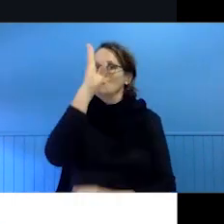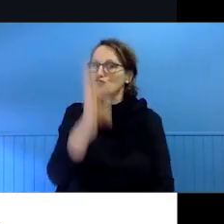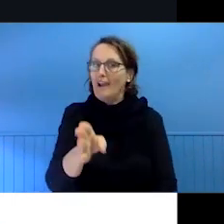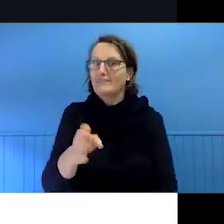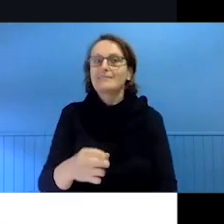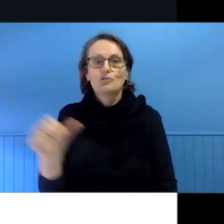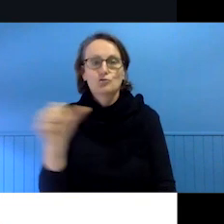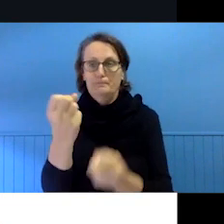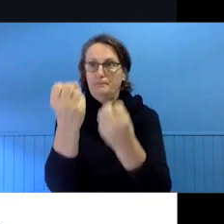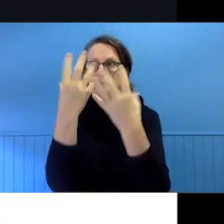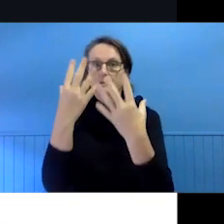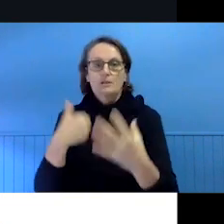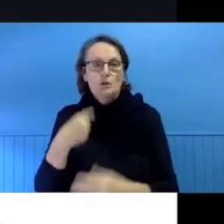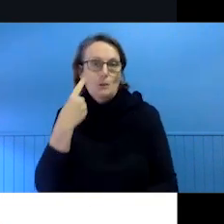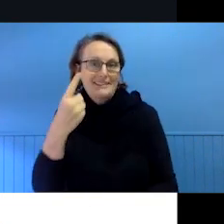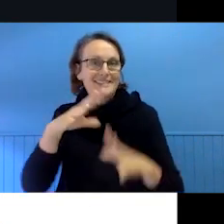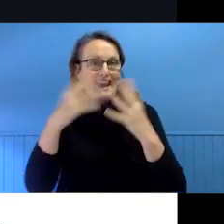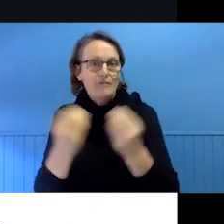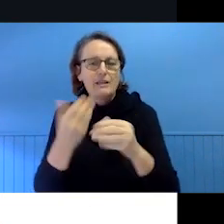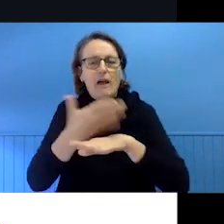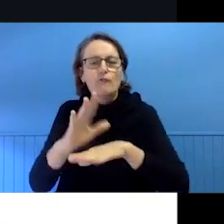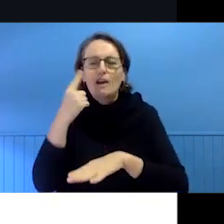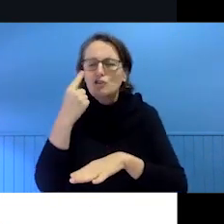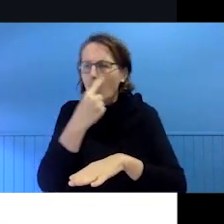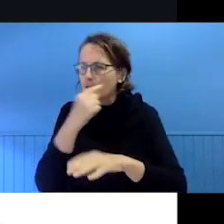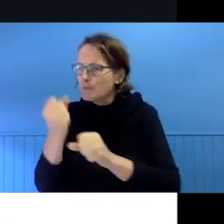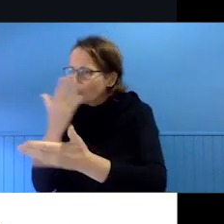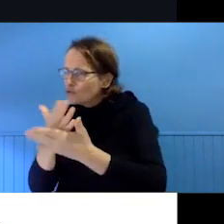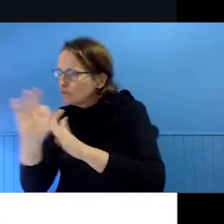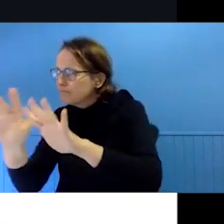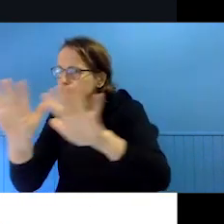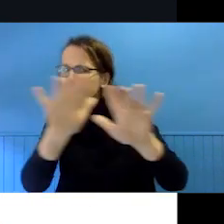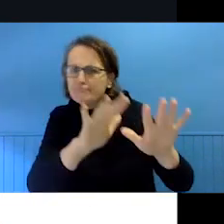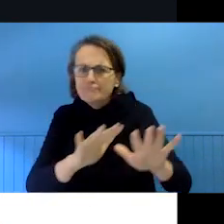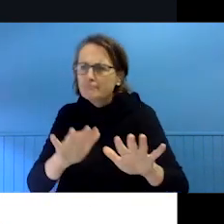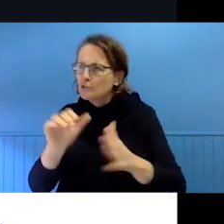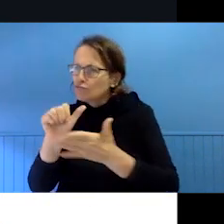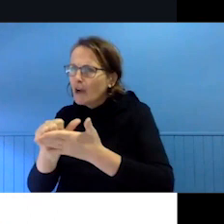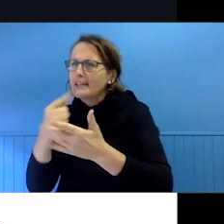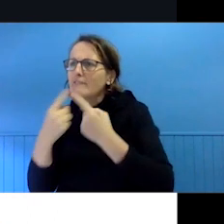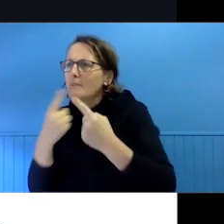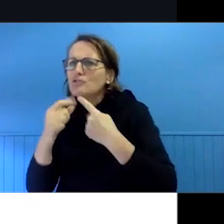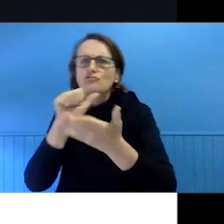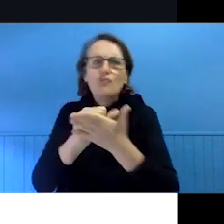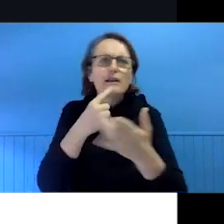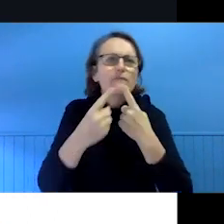You want to look at everything with fresh eyes, as if you have never seen it before, what's the most important message?